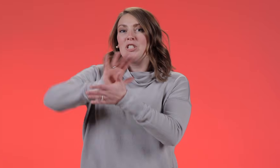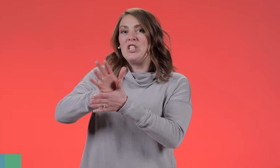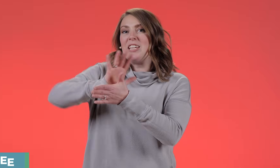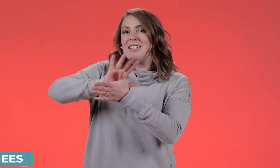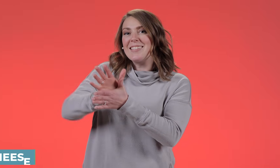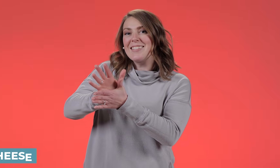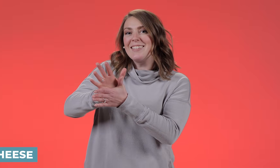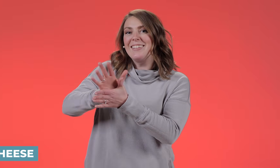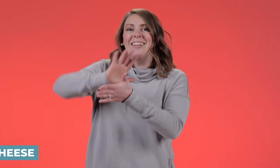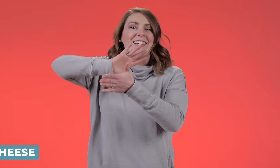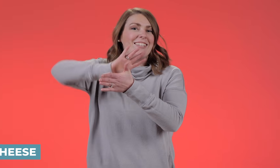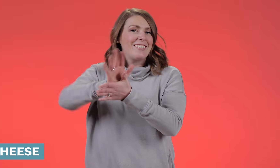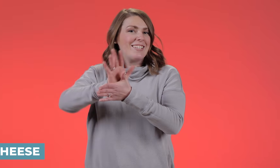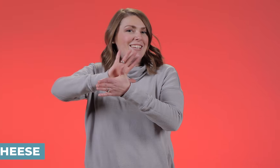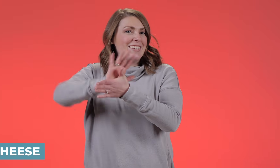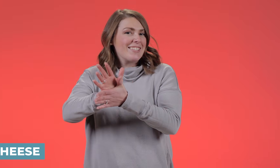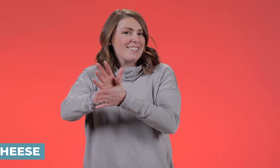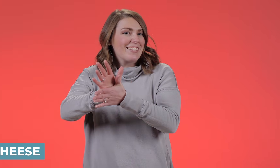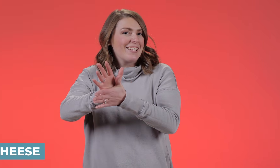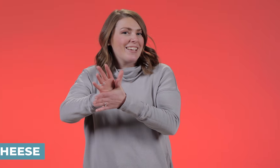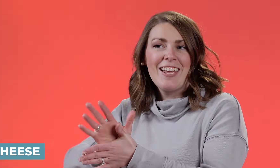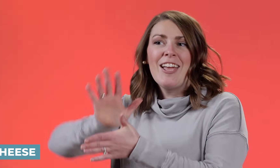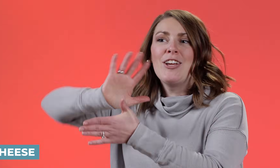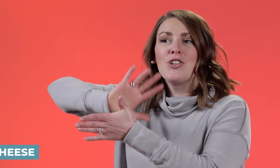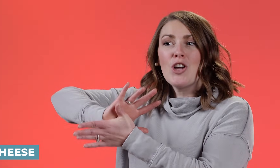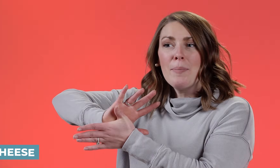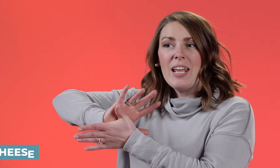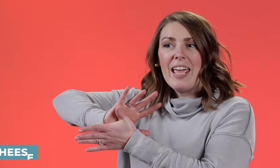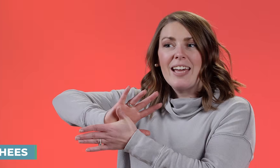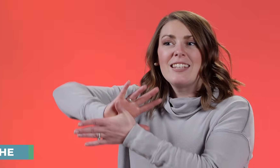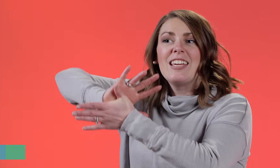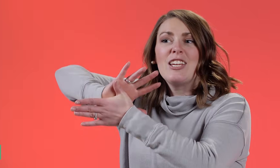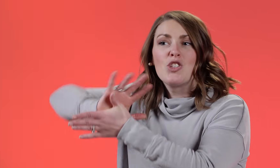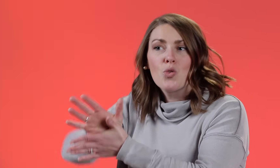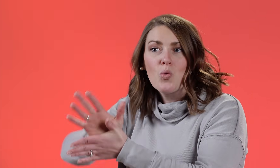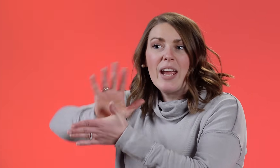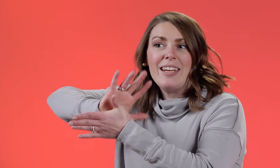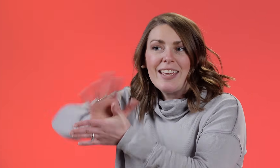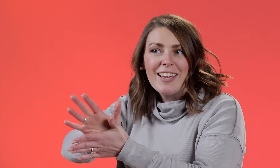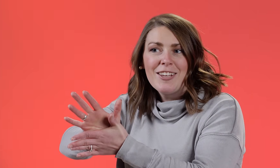Cheese. Your dominant hand is grating.